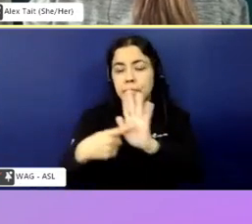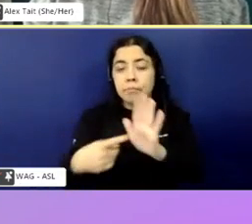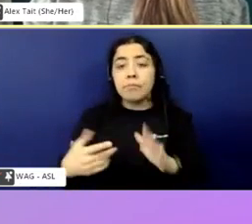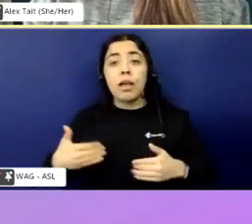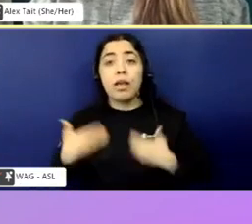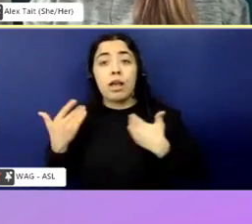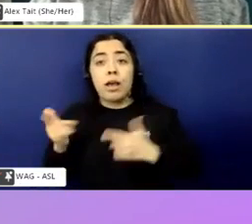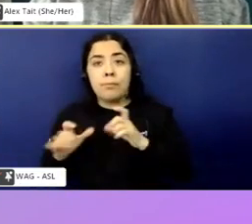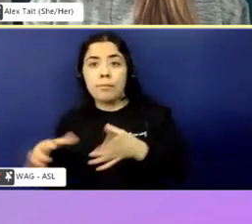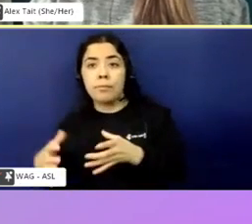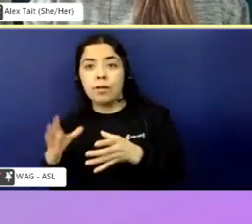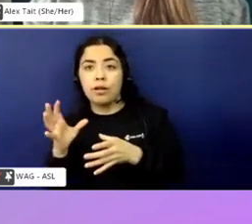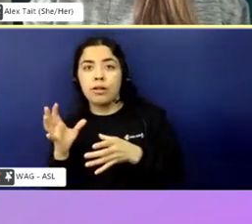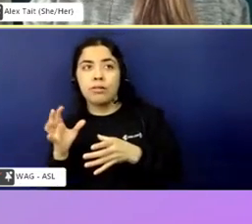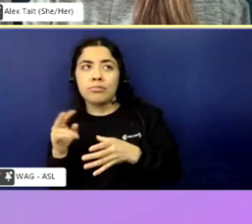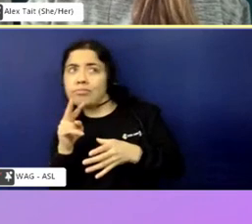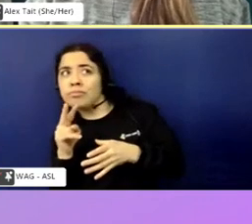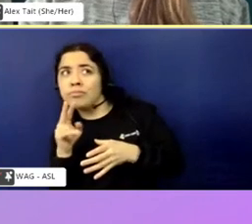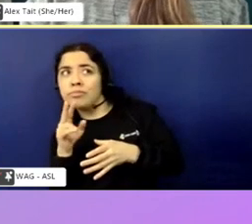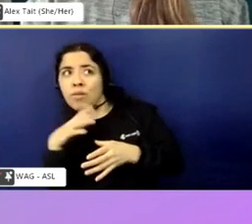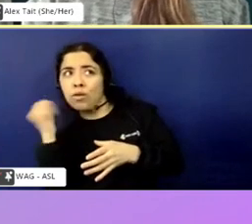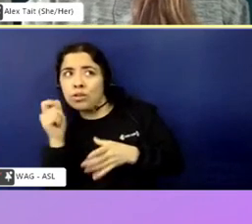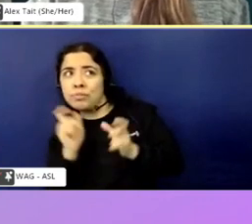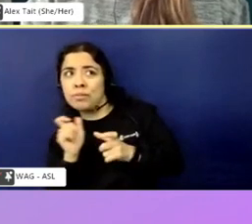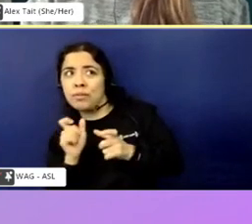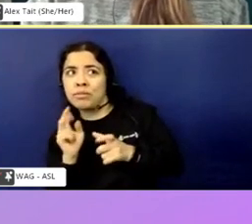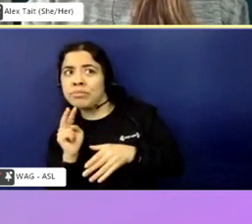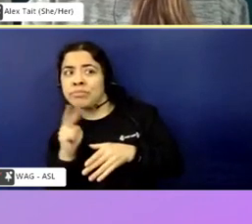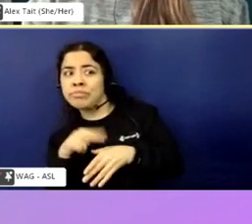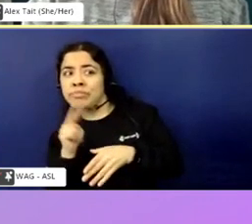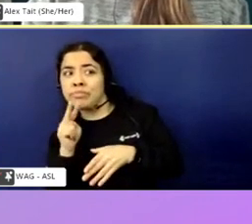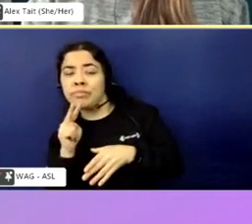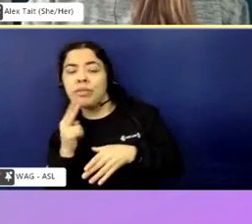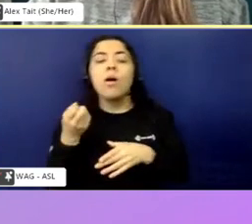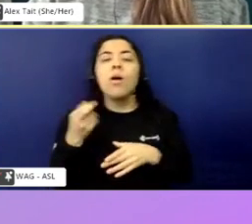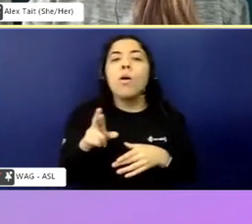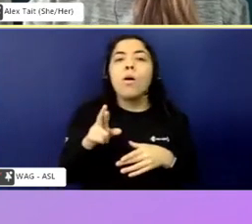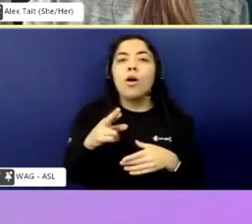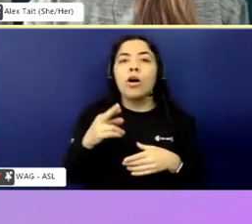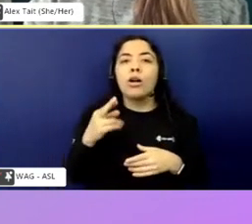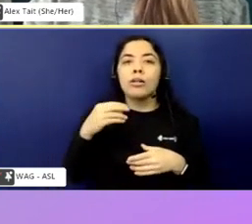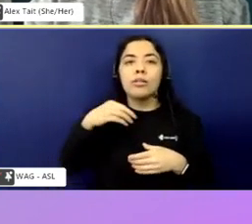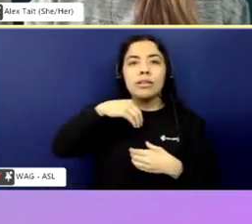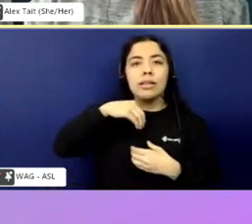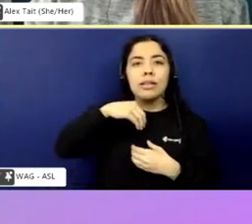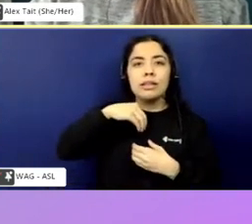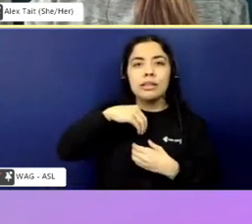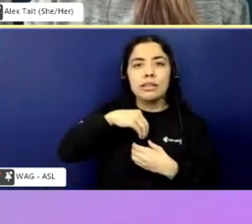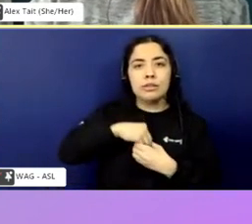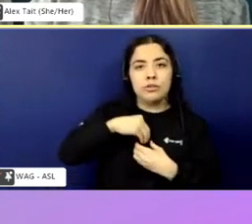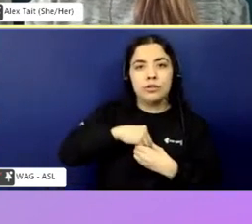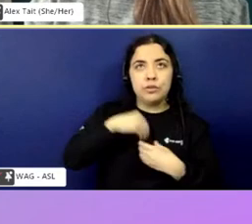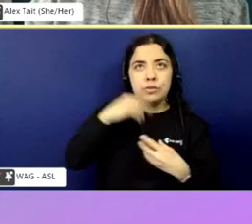actions individual. It can be externalized. Meaning younger people having ages concepts